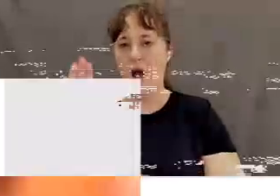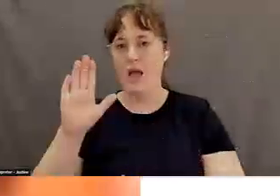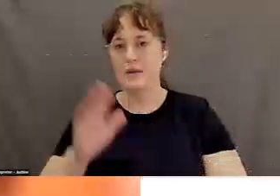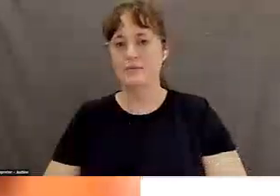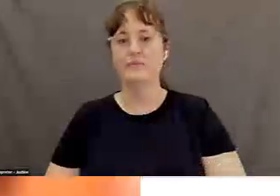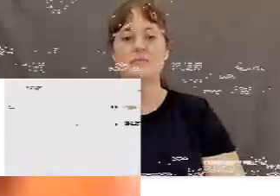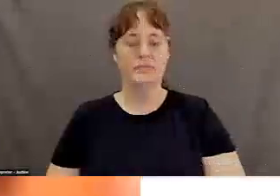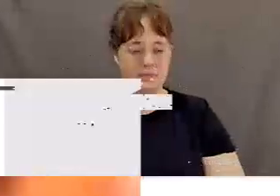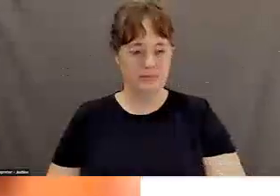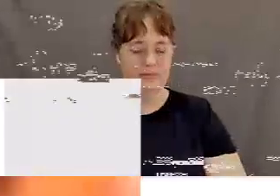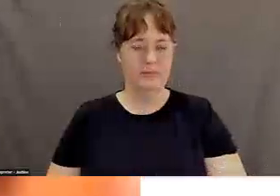Boardroom: Opposed?